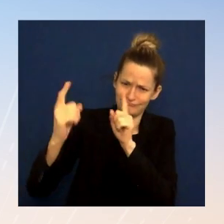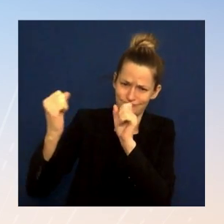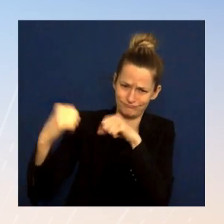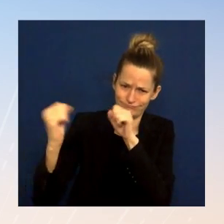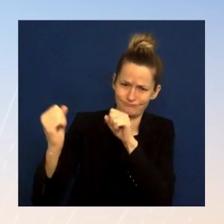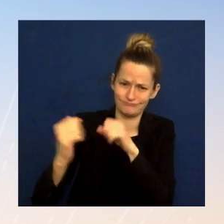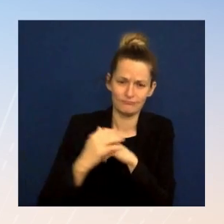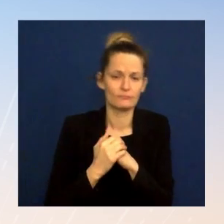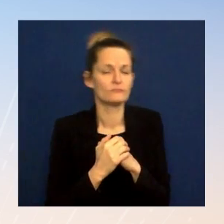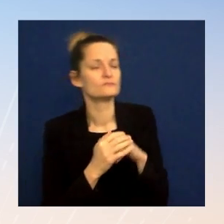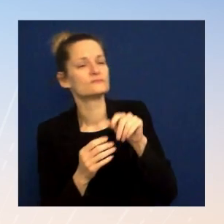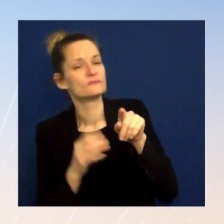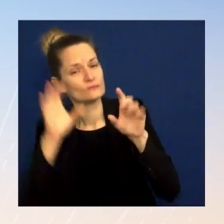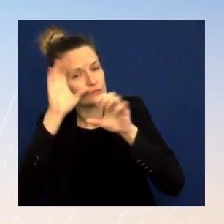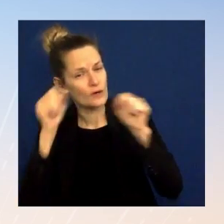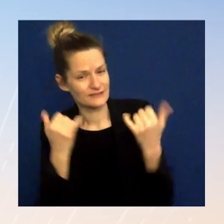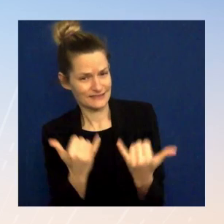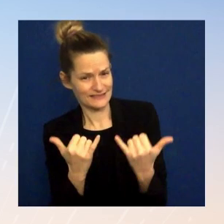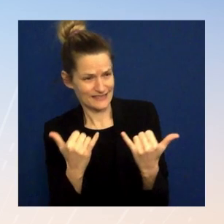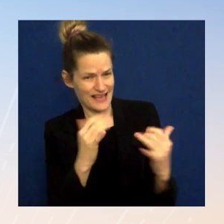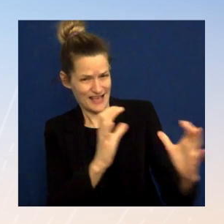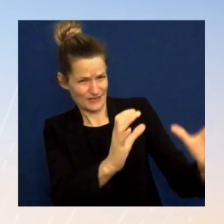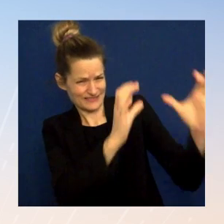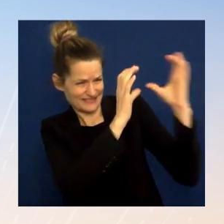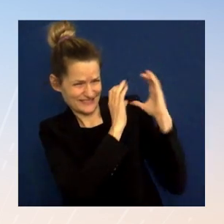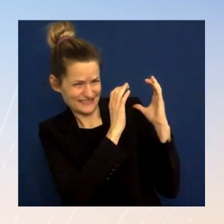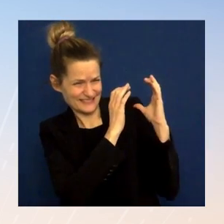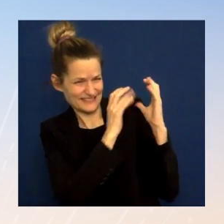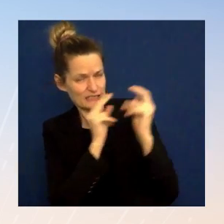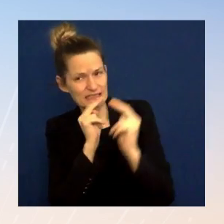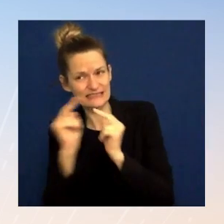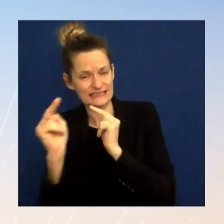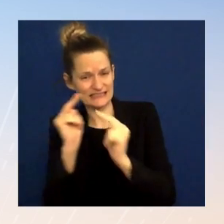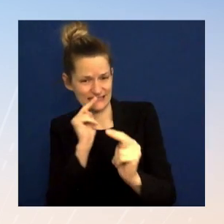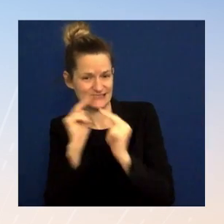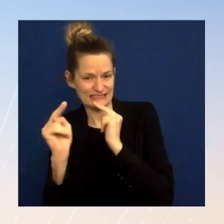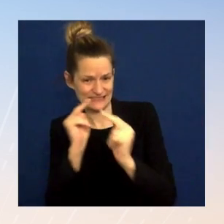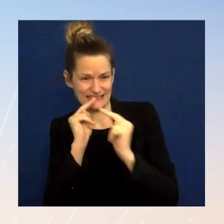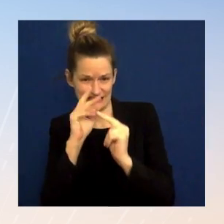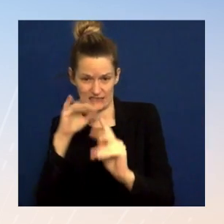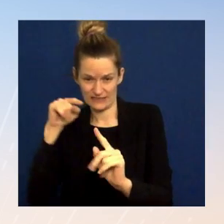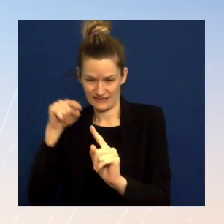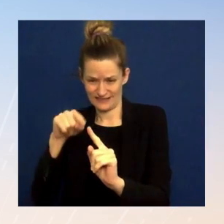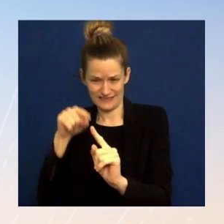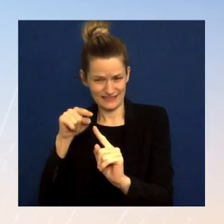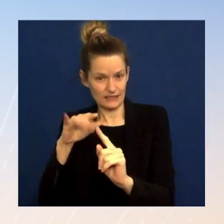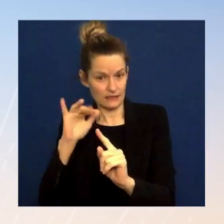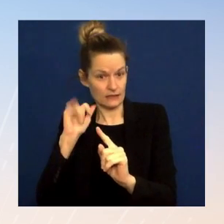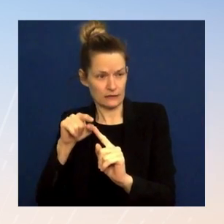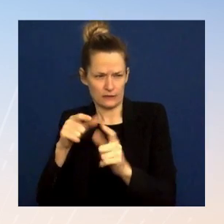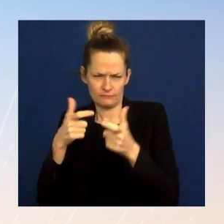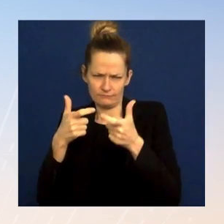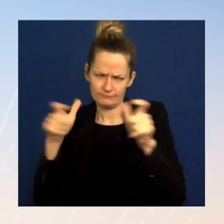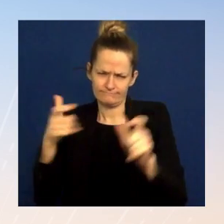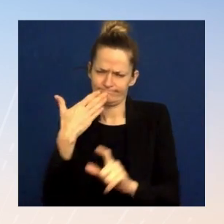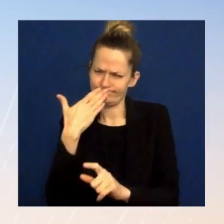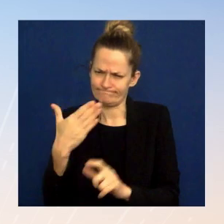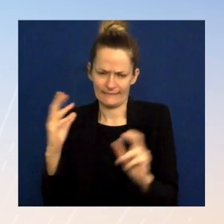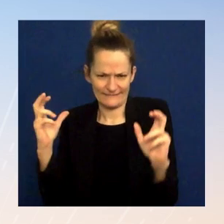and now negotiate an ambitious, effective, practical set of investments in climate, in clean energy, in infrastructure,